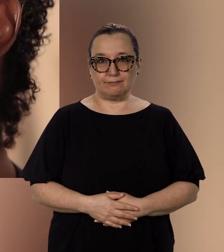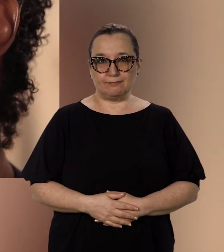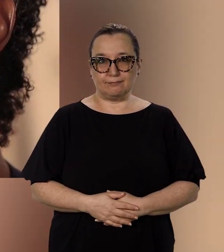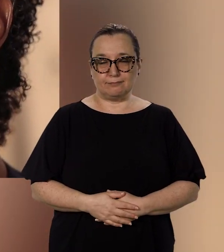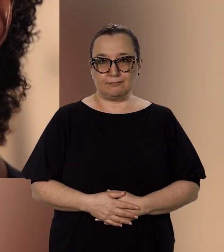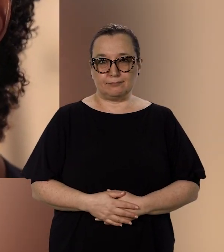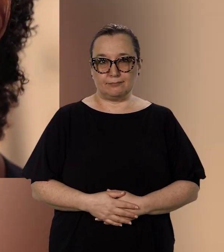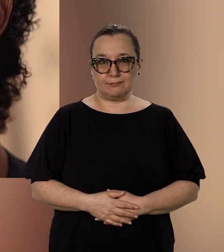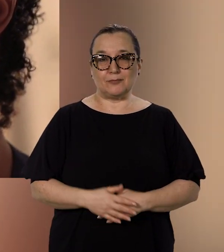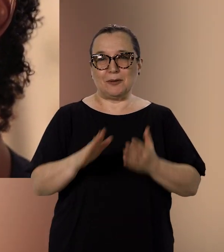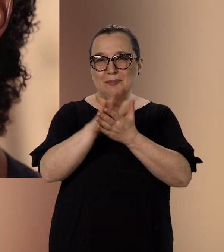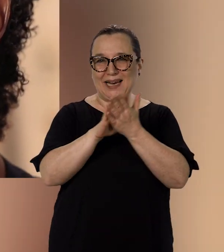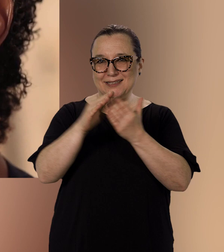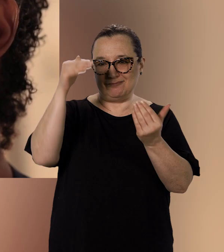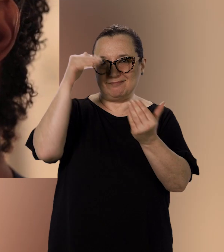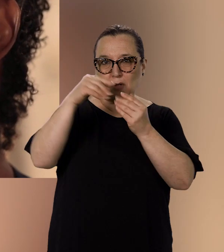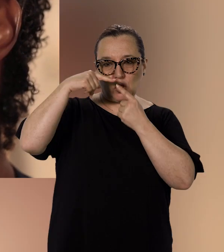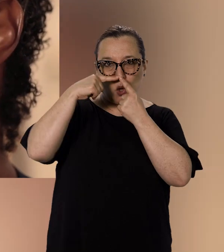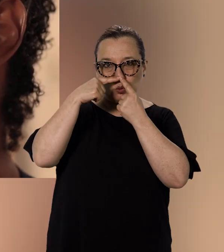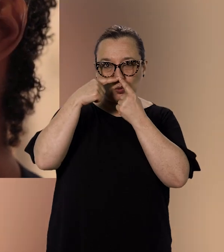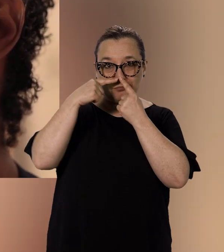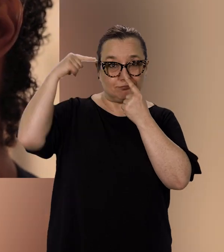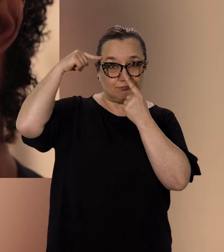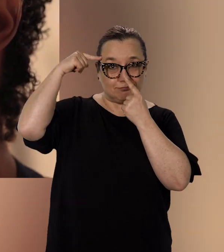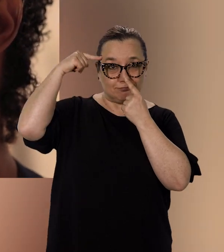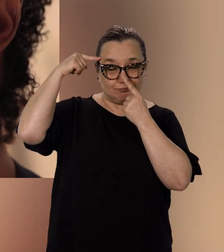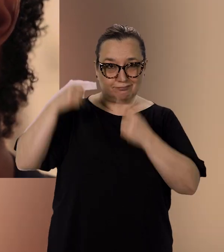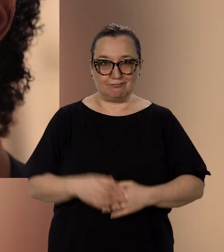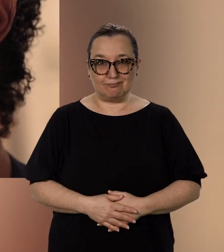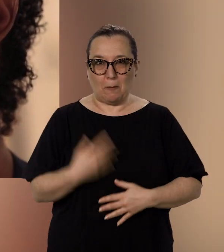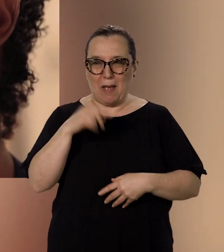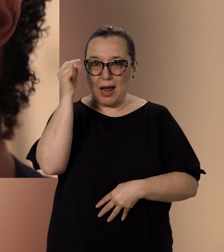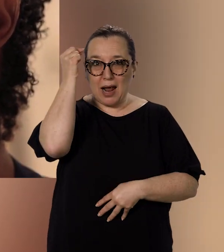it always wants to be in line with the nose, so what I'm going to do is to make a small